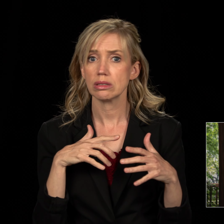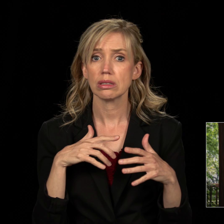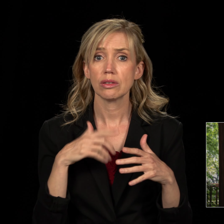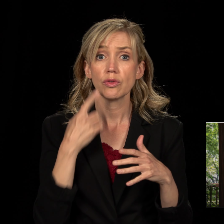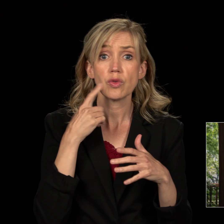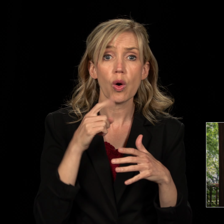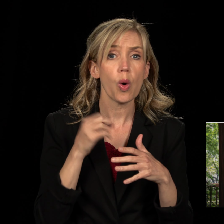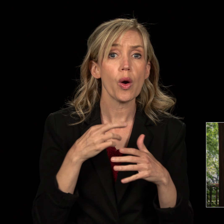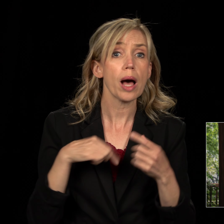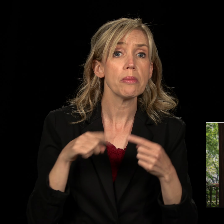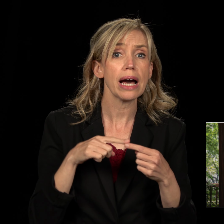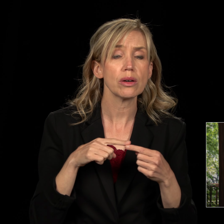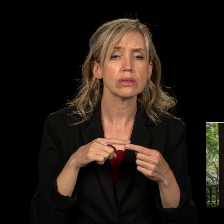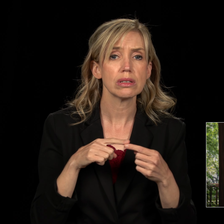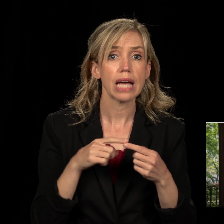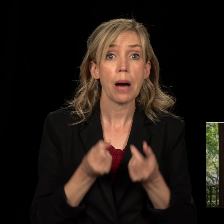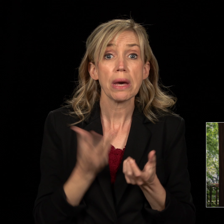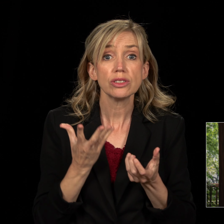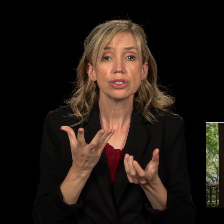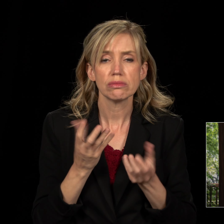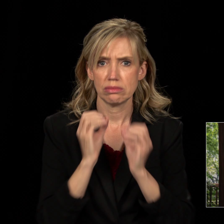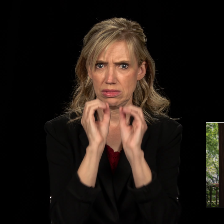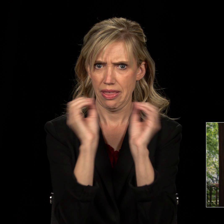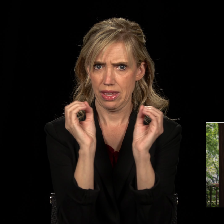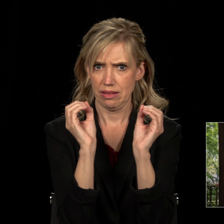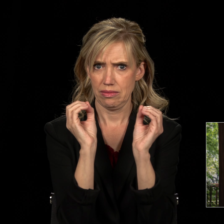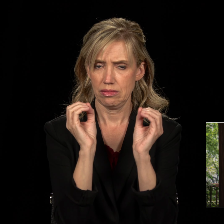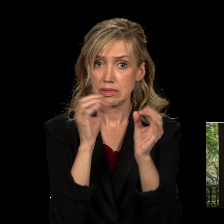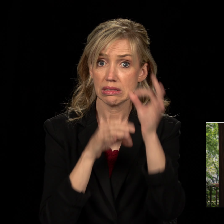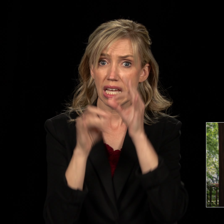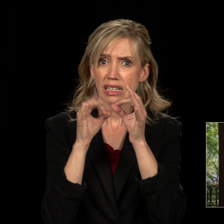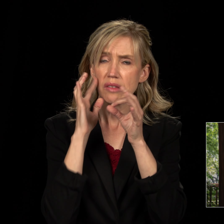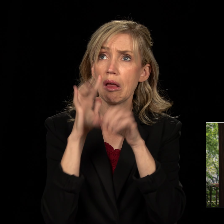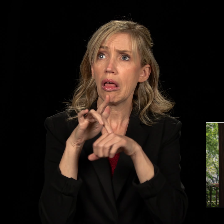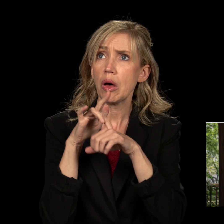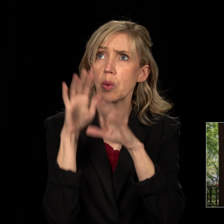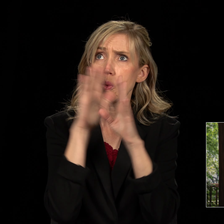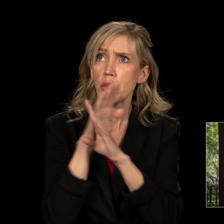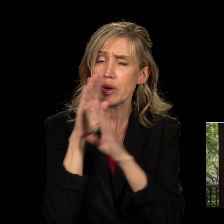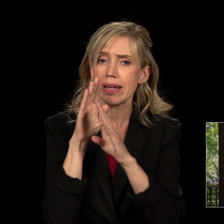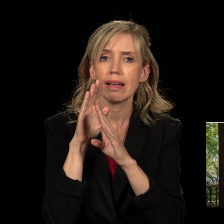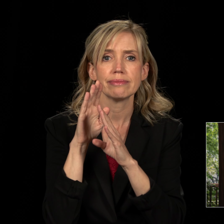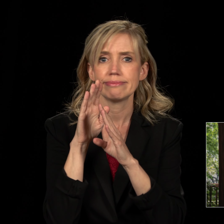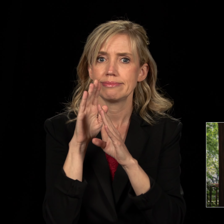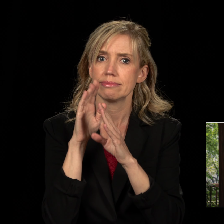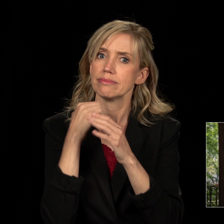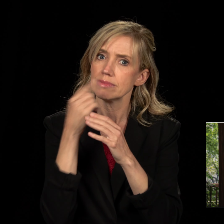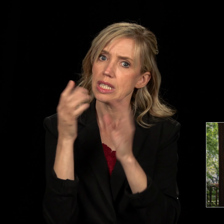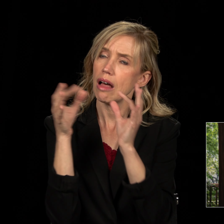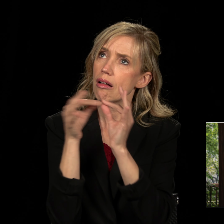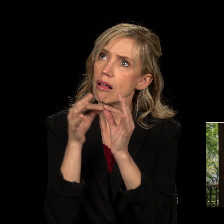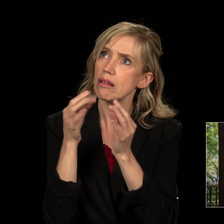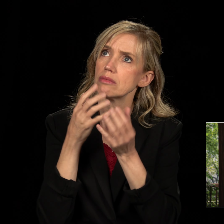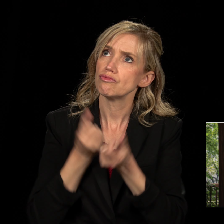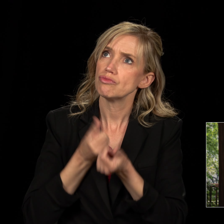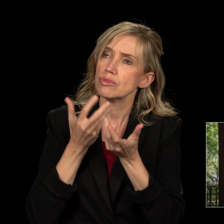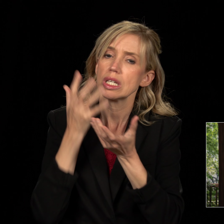about how much? Nothing. Instead of worrying, tell God about it, and trust God. Someone once